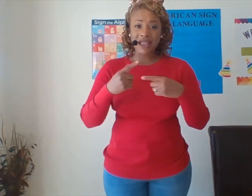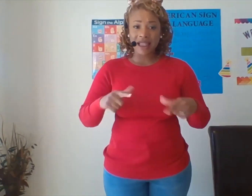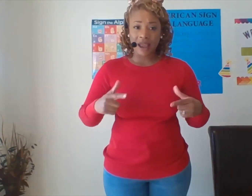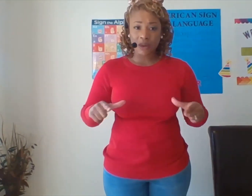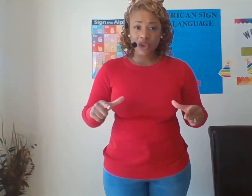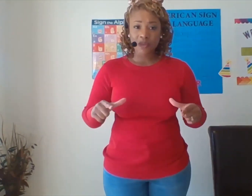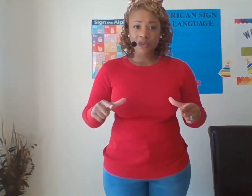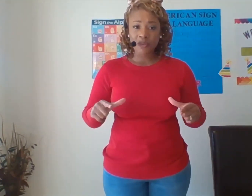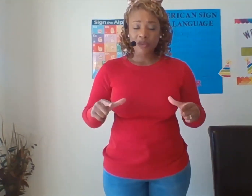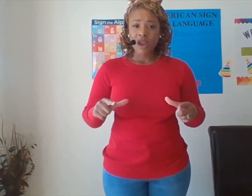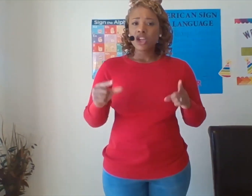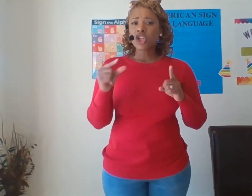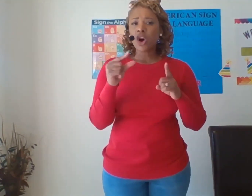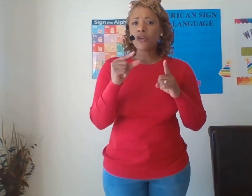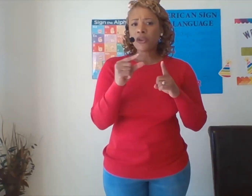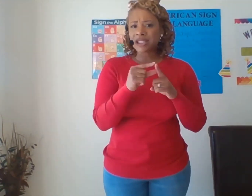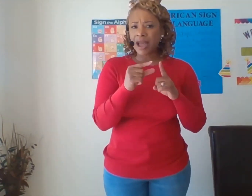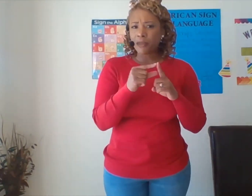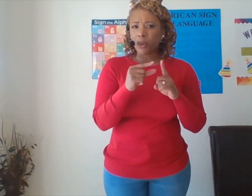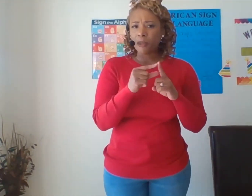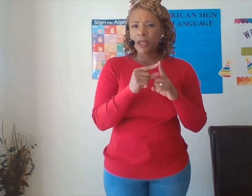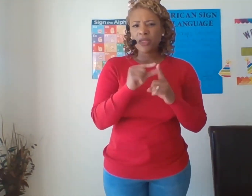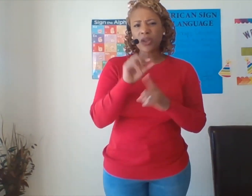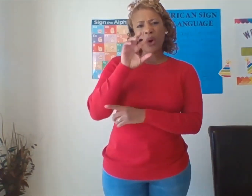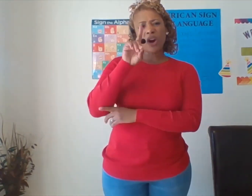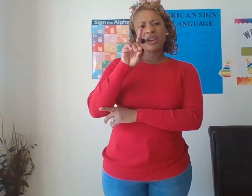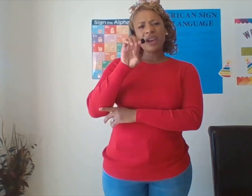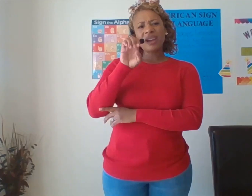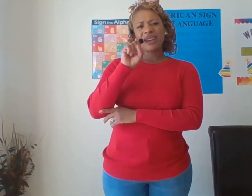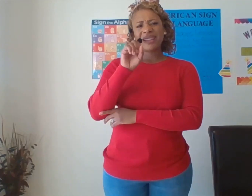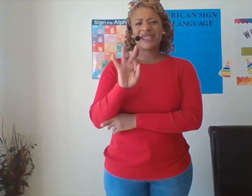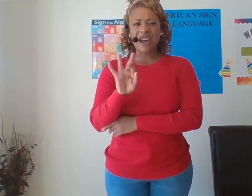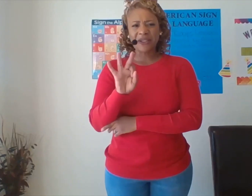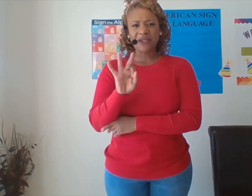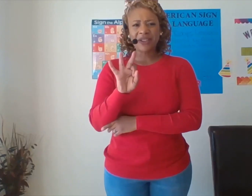Sign Language so for example the word deaf